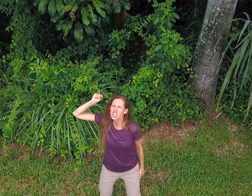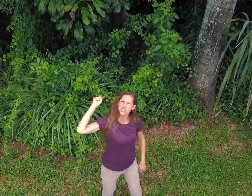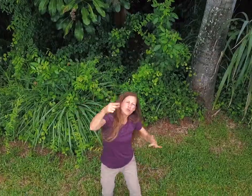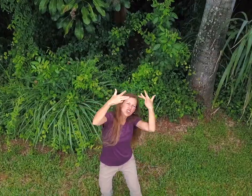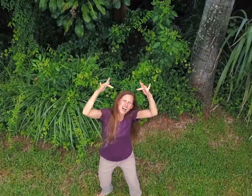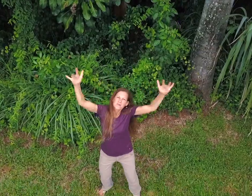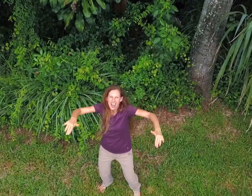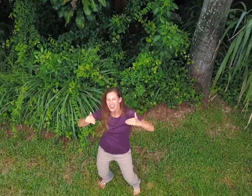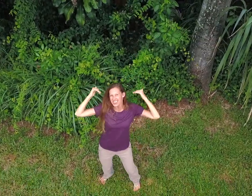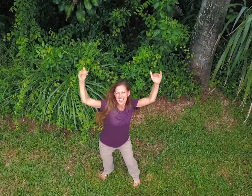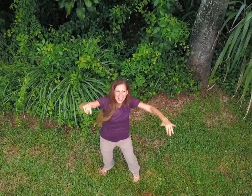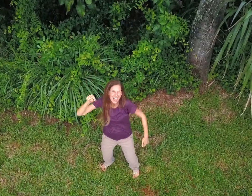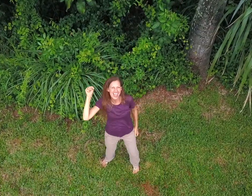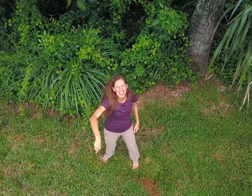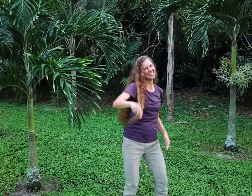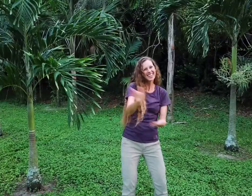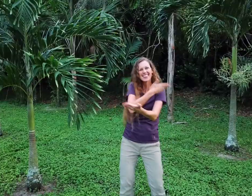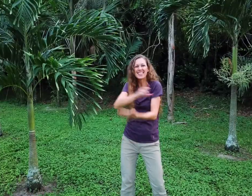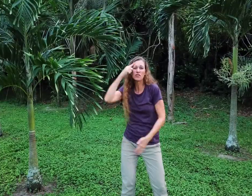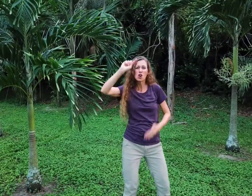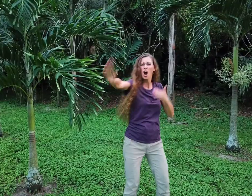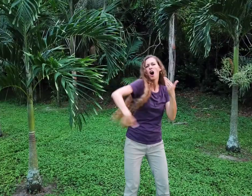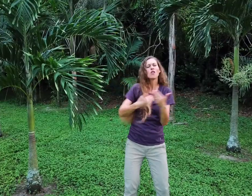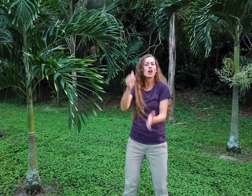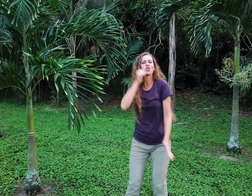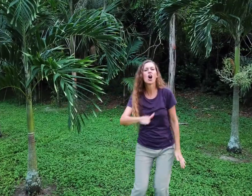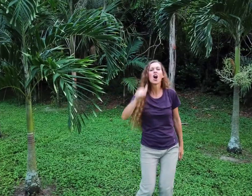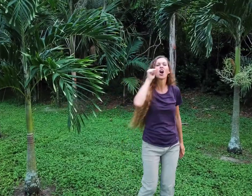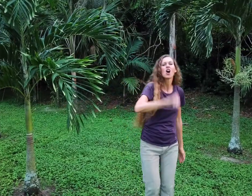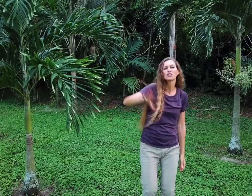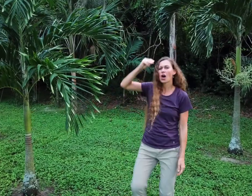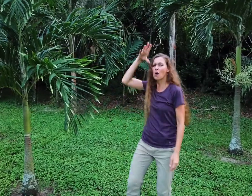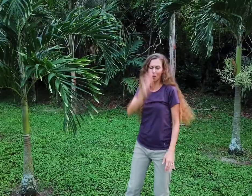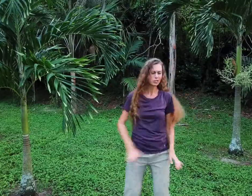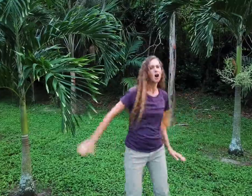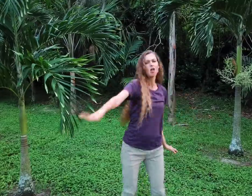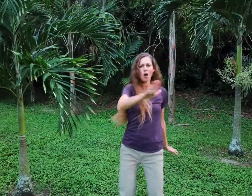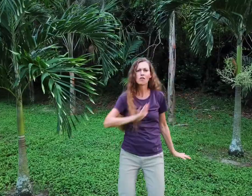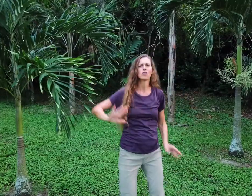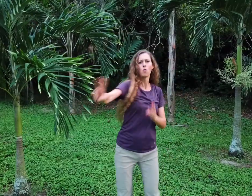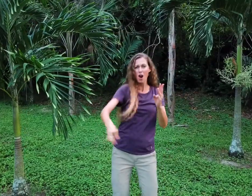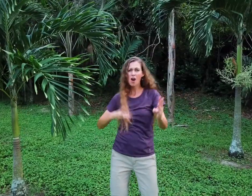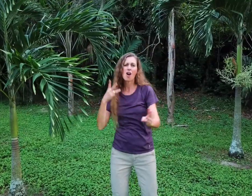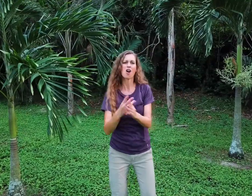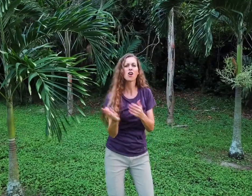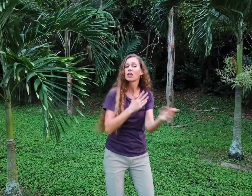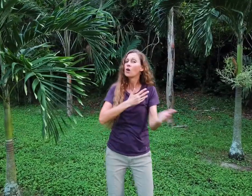You shine brighter, this this is for all the girls Boys all over the world